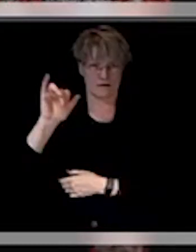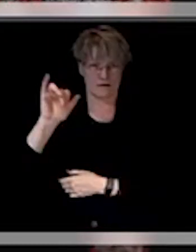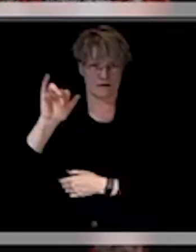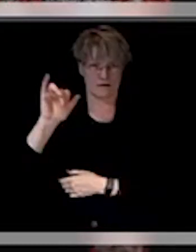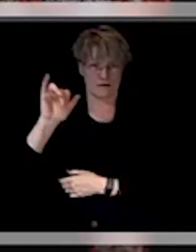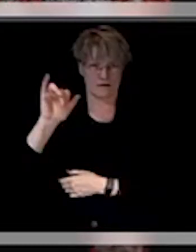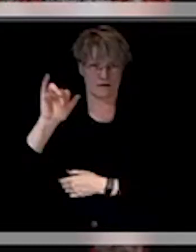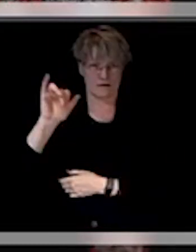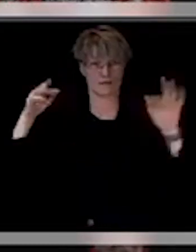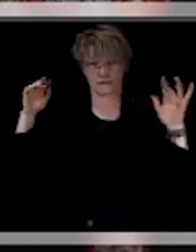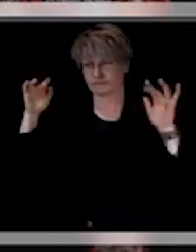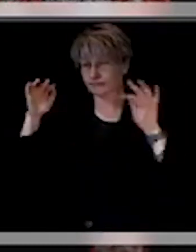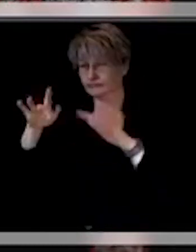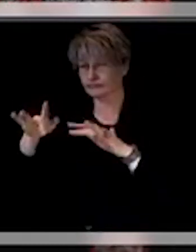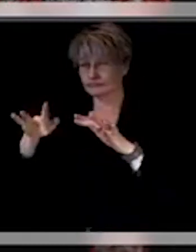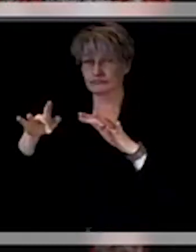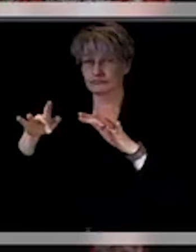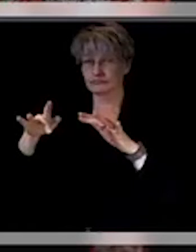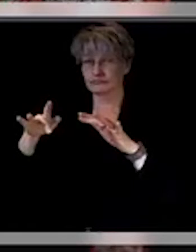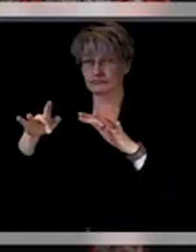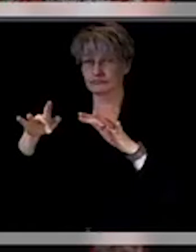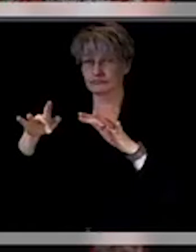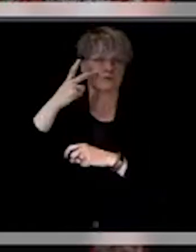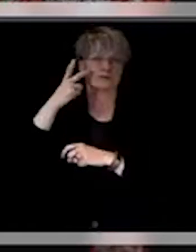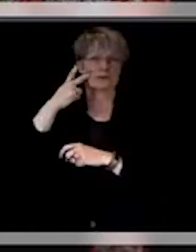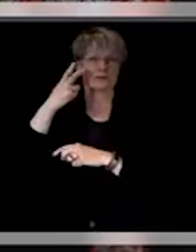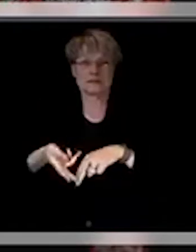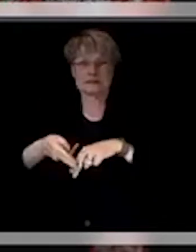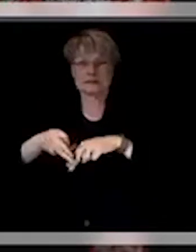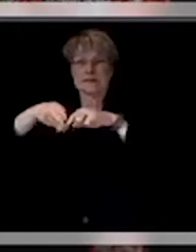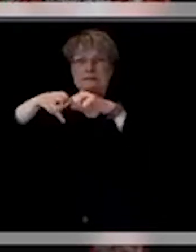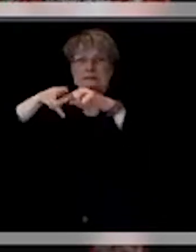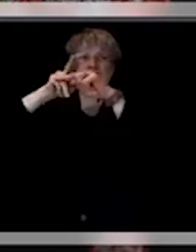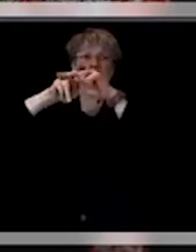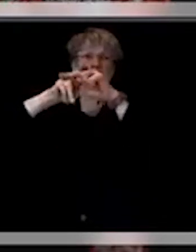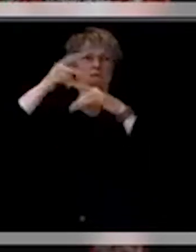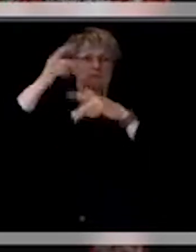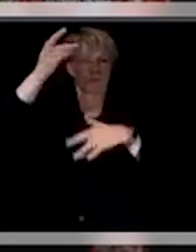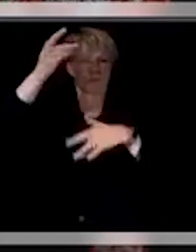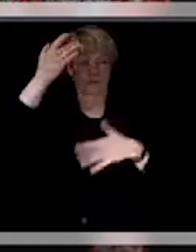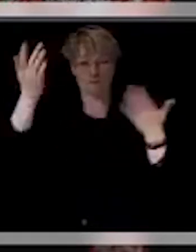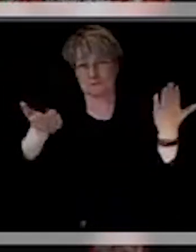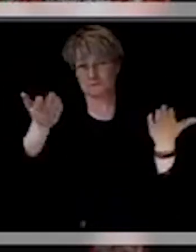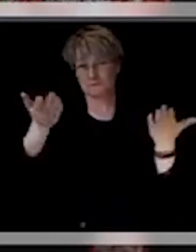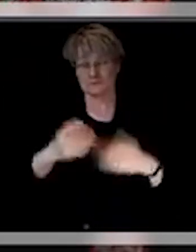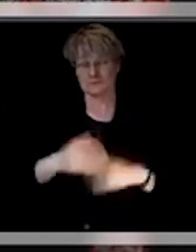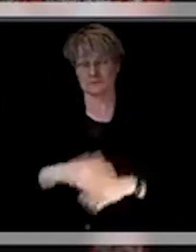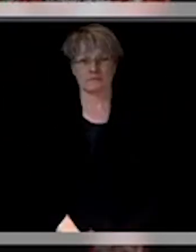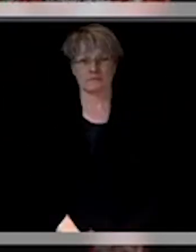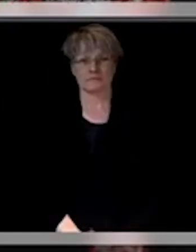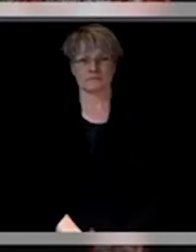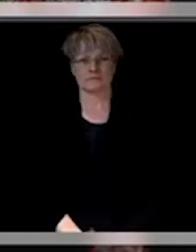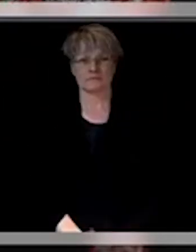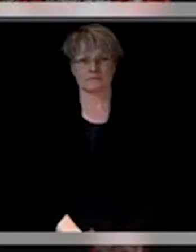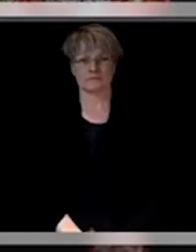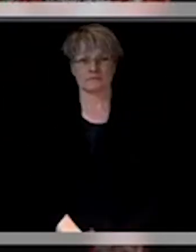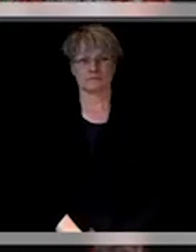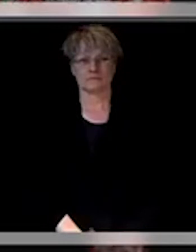travel are a typical you know side of that.